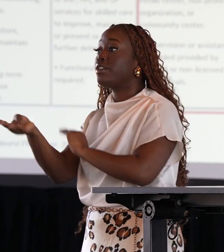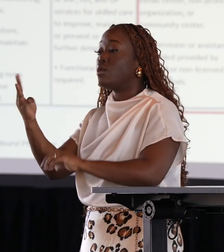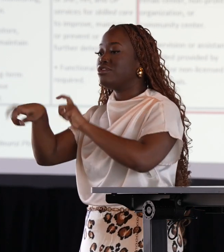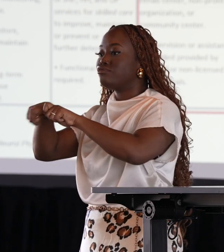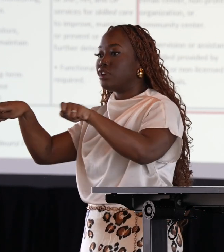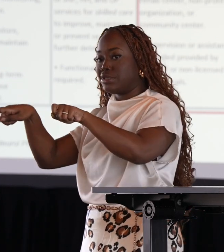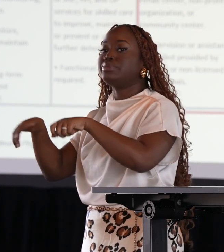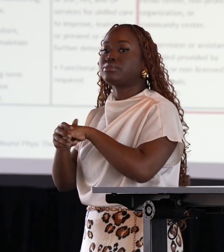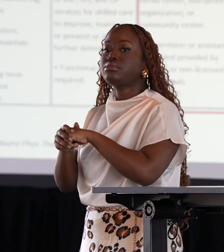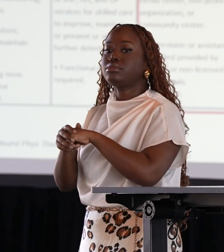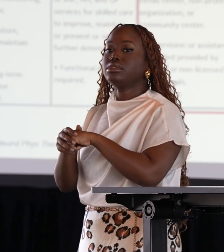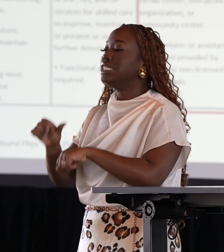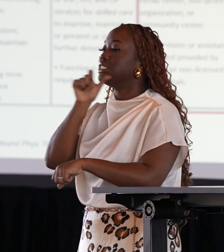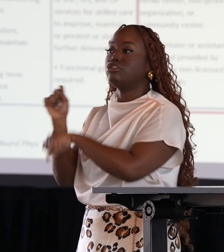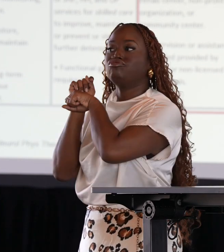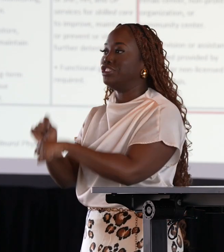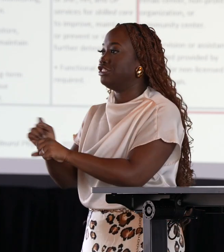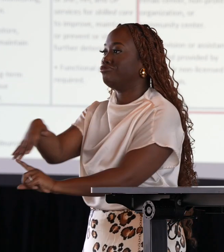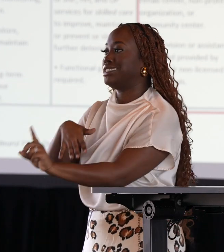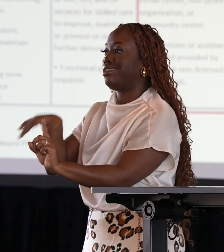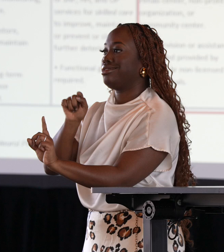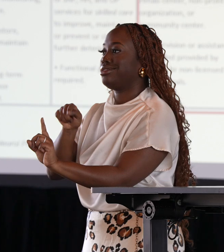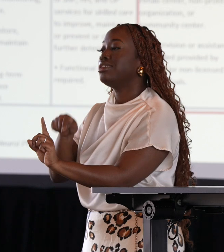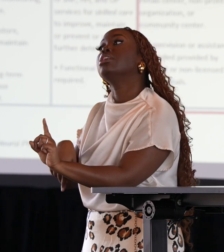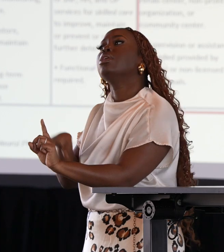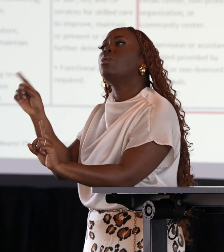was not in a traditional setting where these models can come into